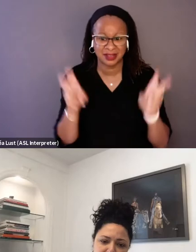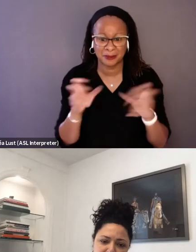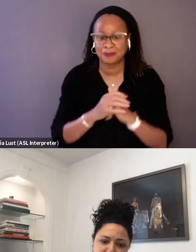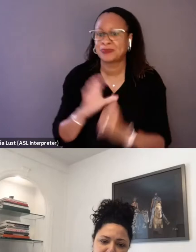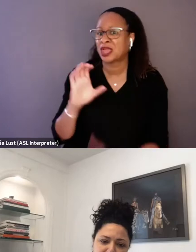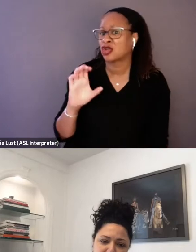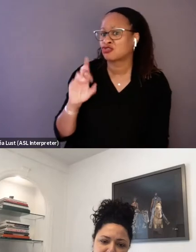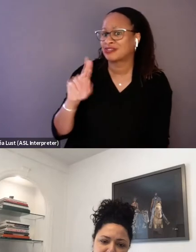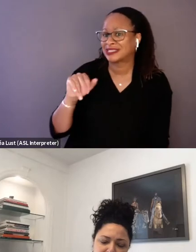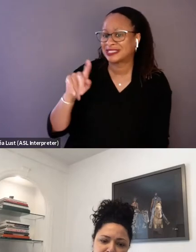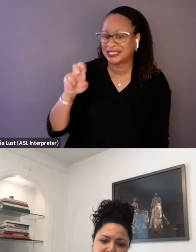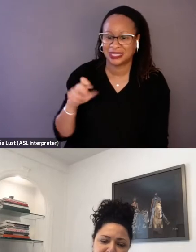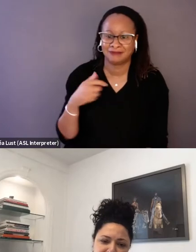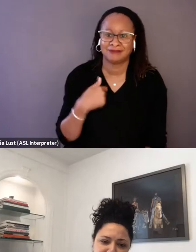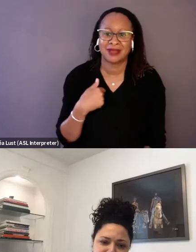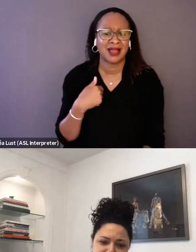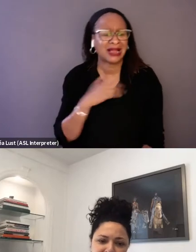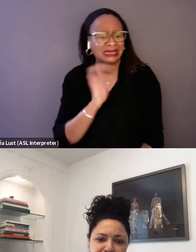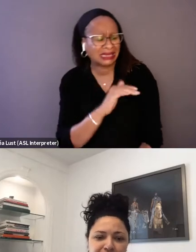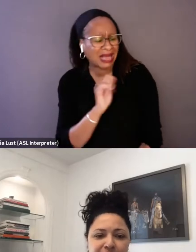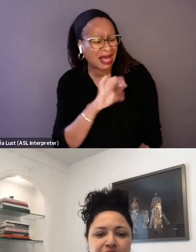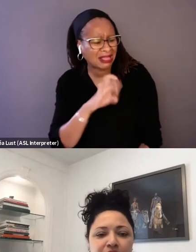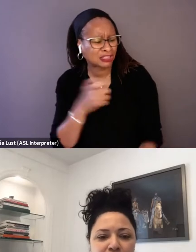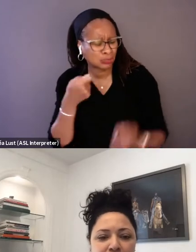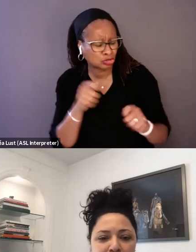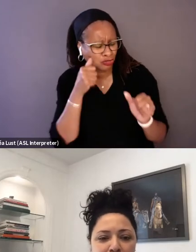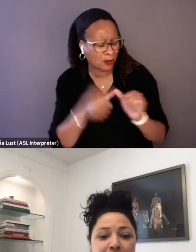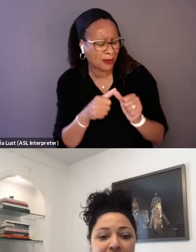Alex, I'm trying to remember. I know we were pretty far along